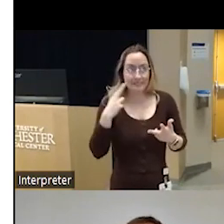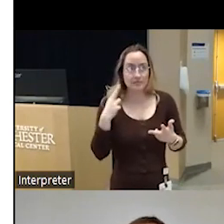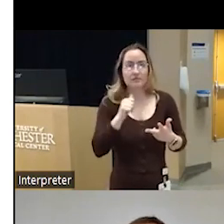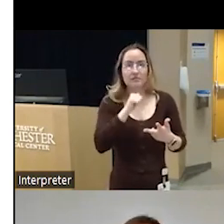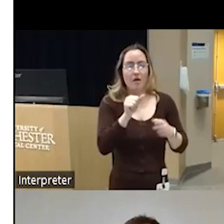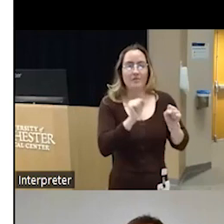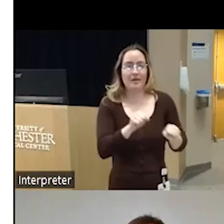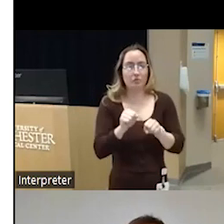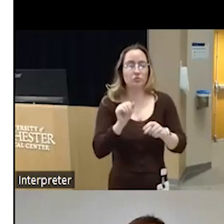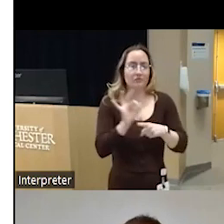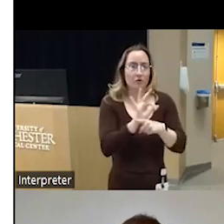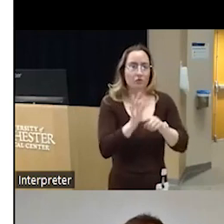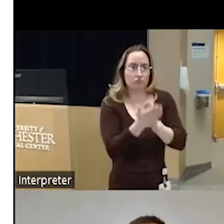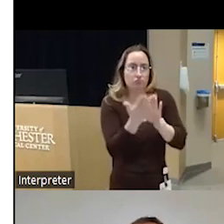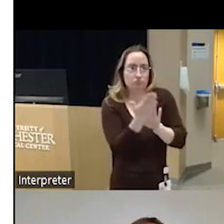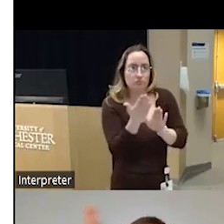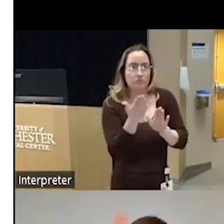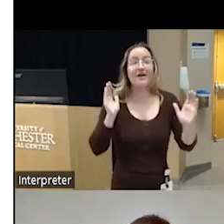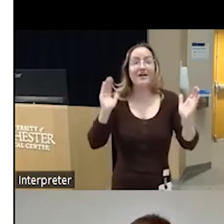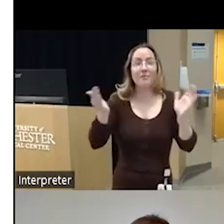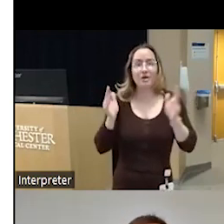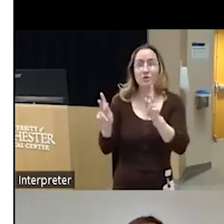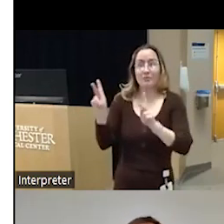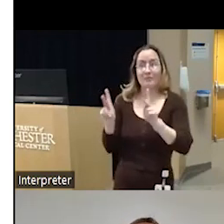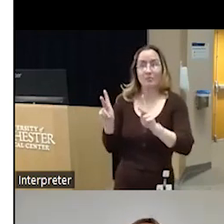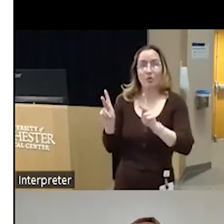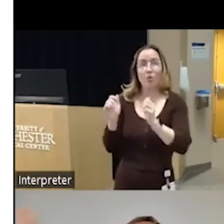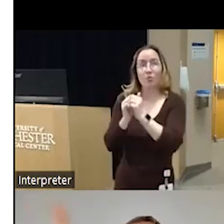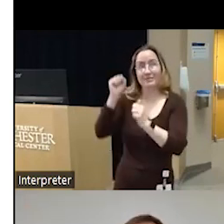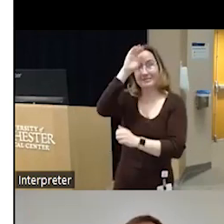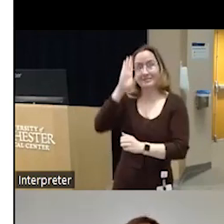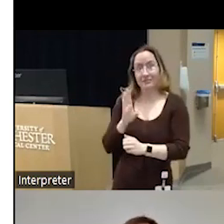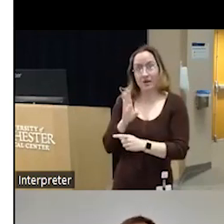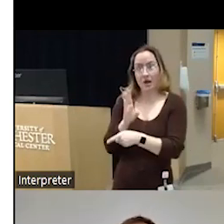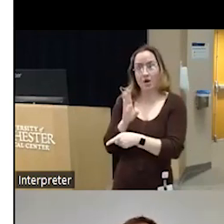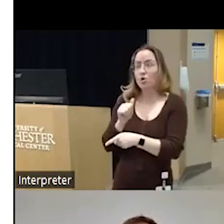Compared to the general sorry compared to people with schizophrenia who do not have these impairments.